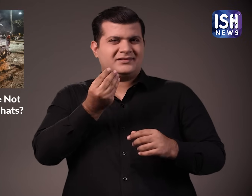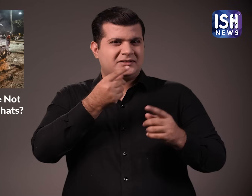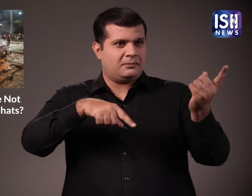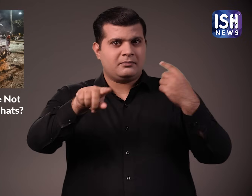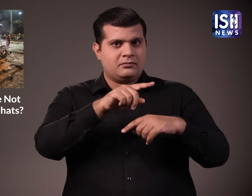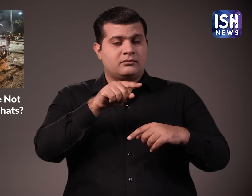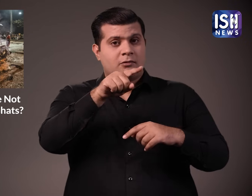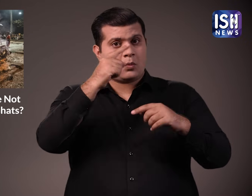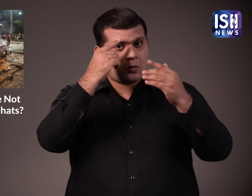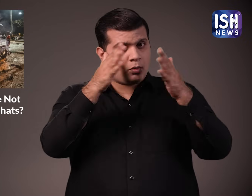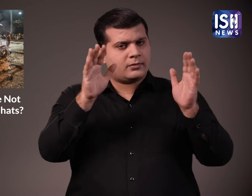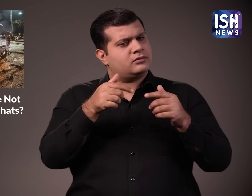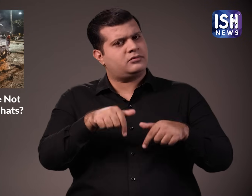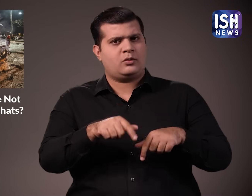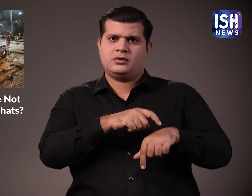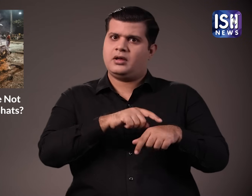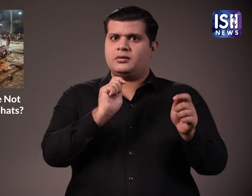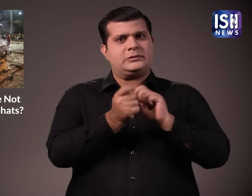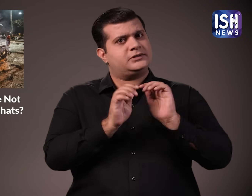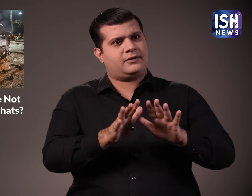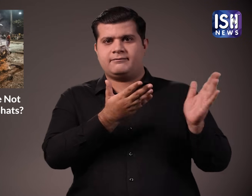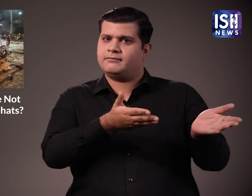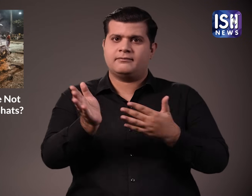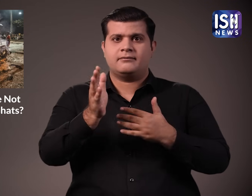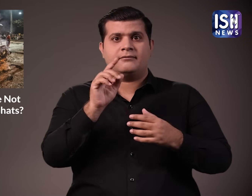Some people are broad-minded and yes times have changed.